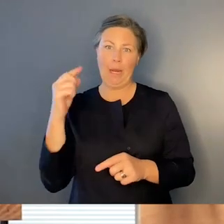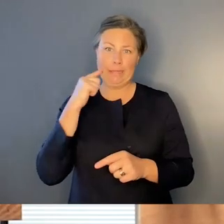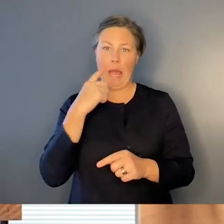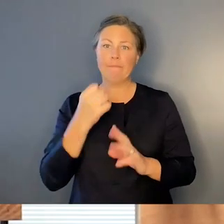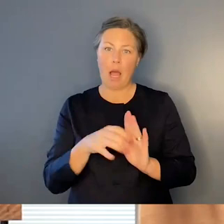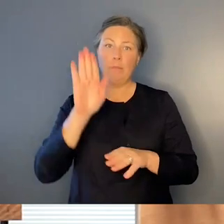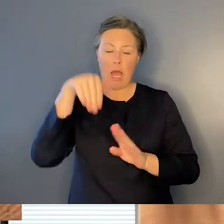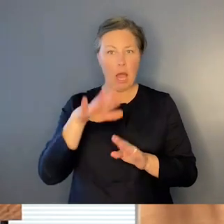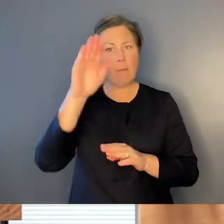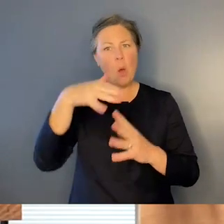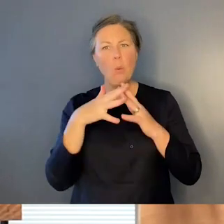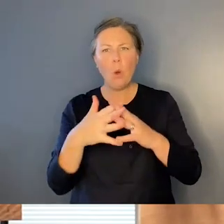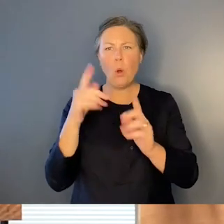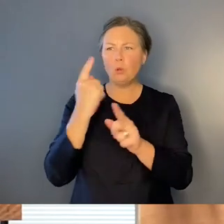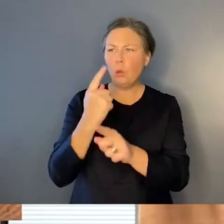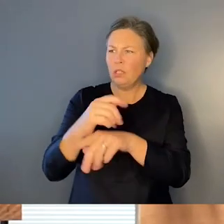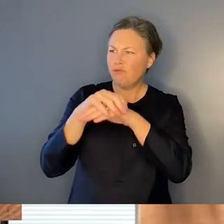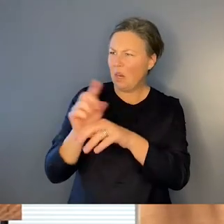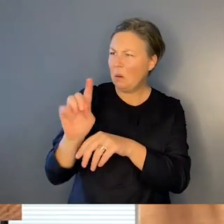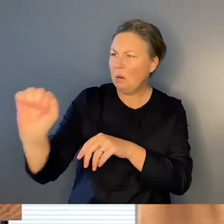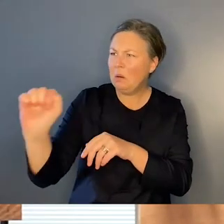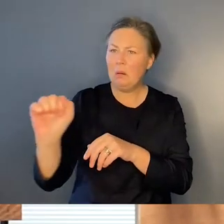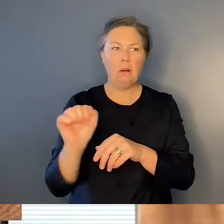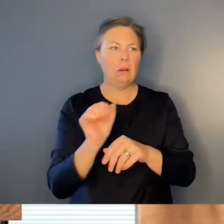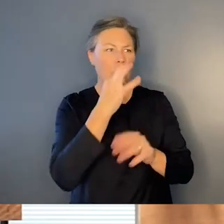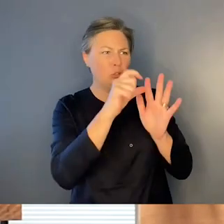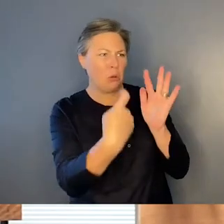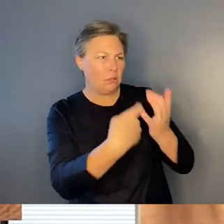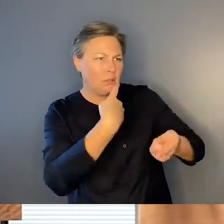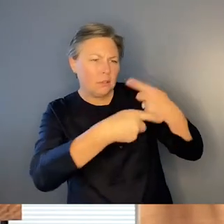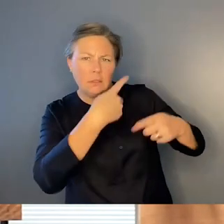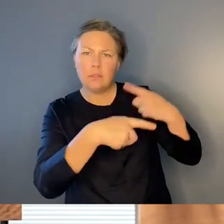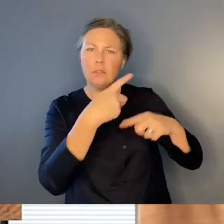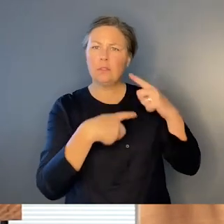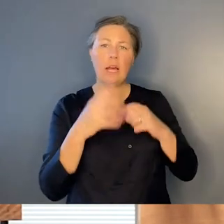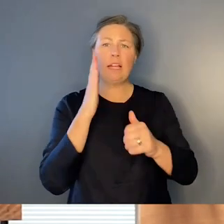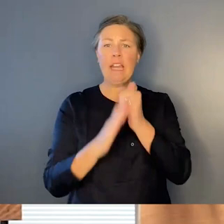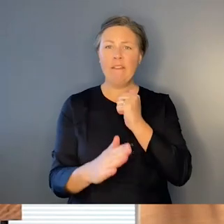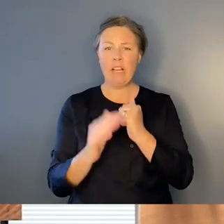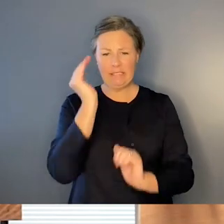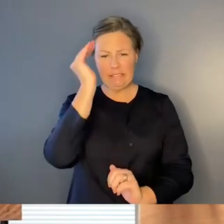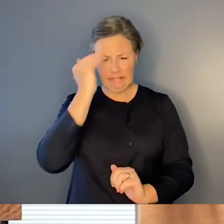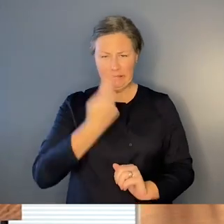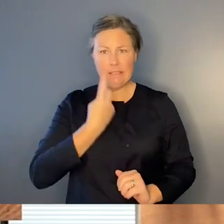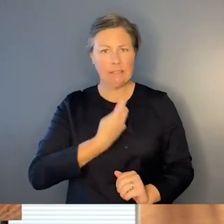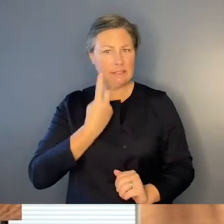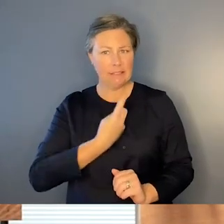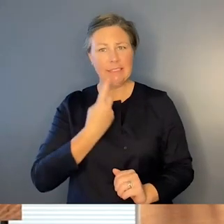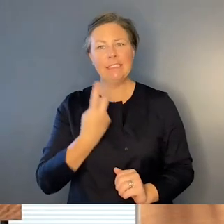but talking to friends and colleagues, and health professionals is always the most important thing. We never do this alone and...